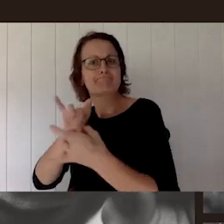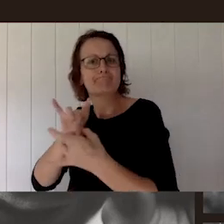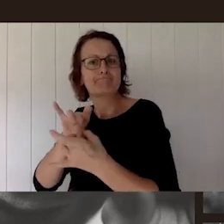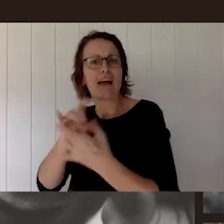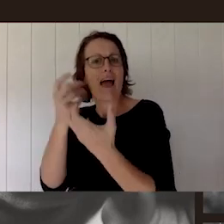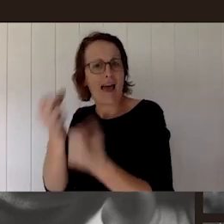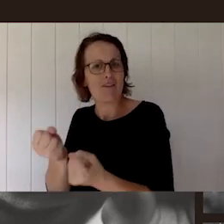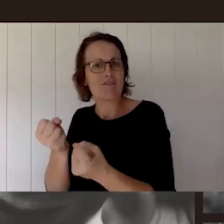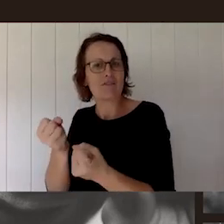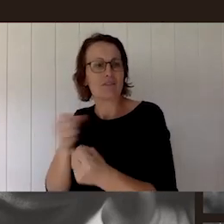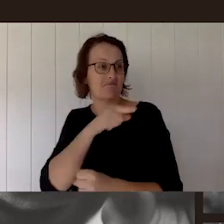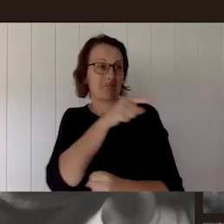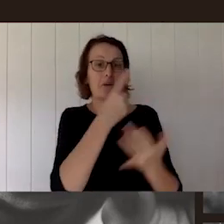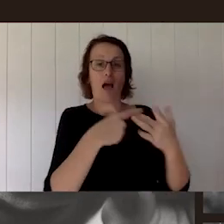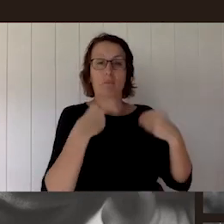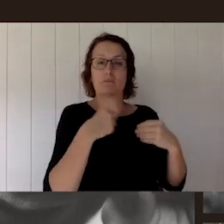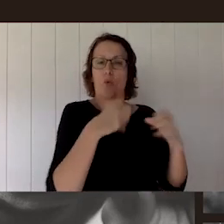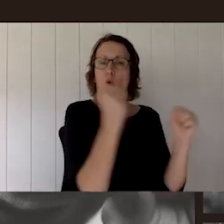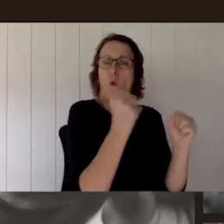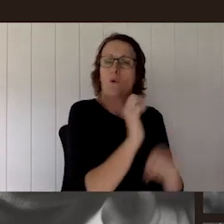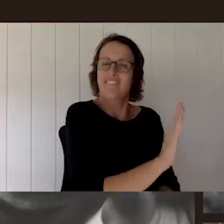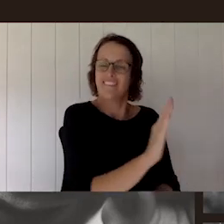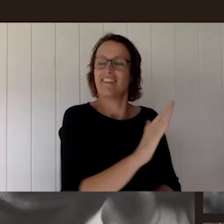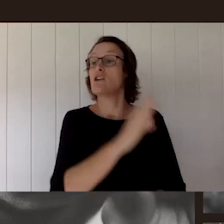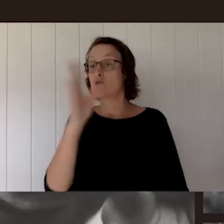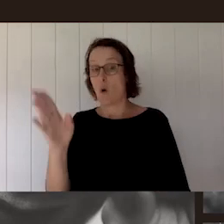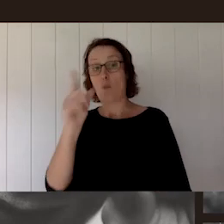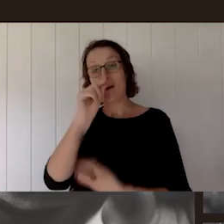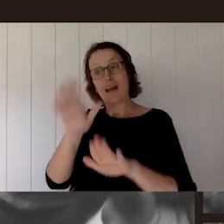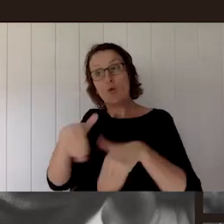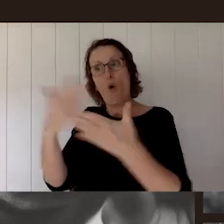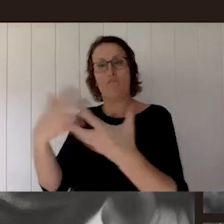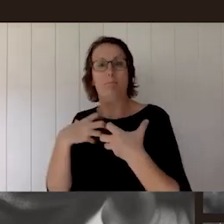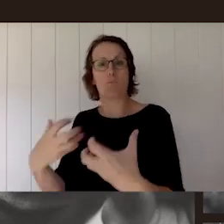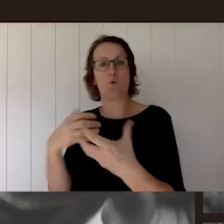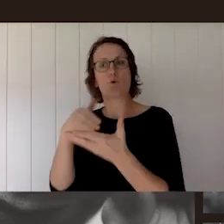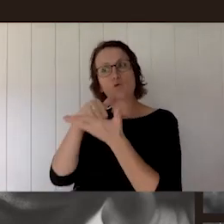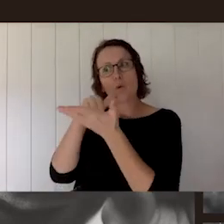actually have a great deal of value to offer in this space of helping